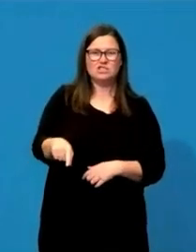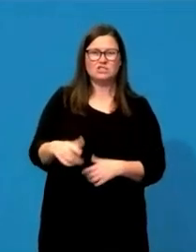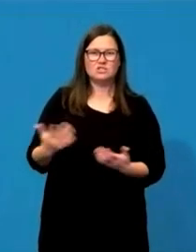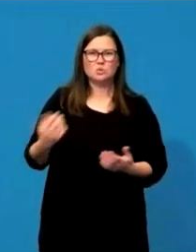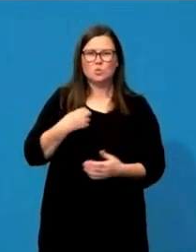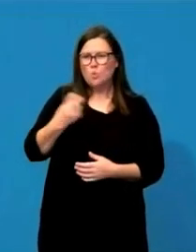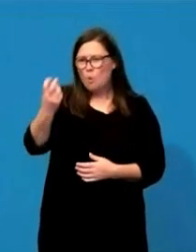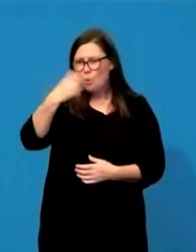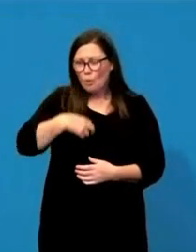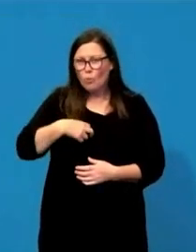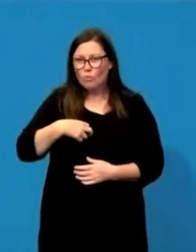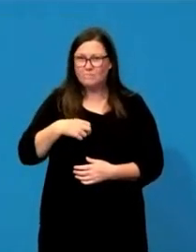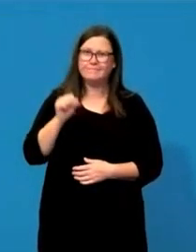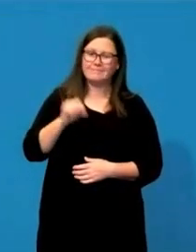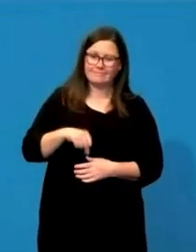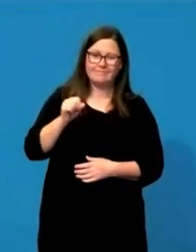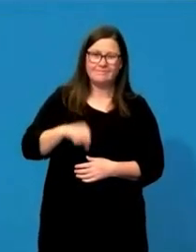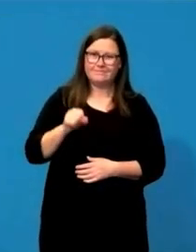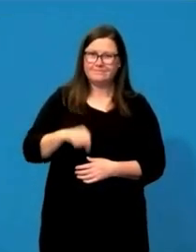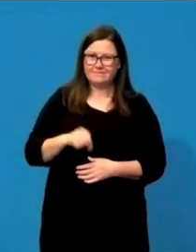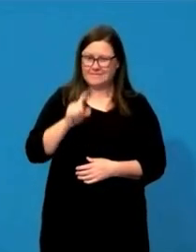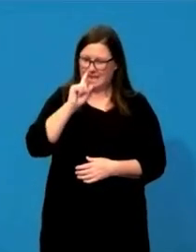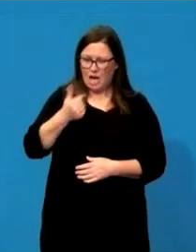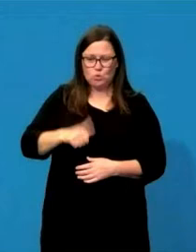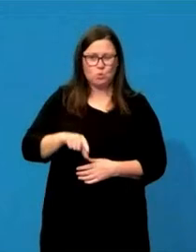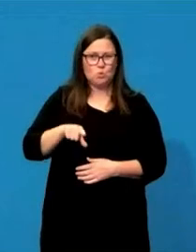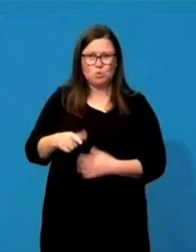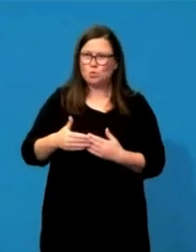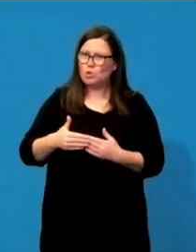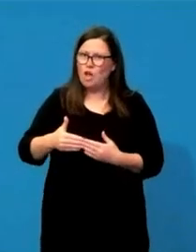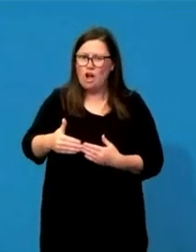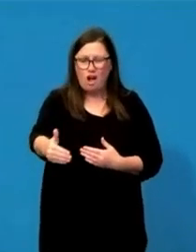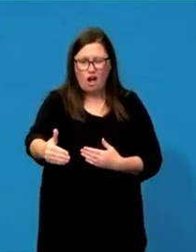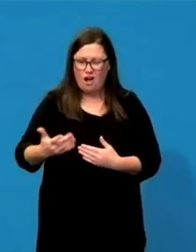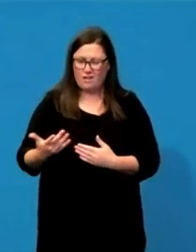Because what would that mean if you didn't have a wheelchair?